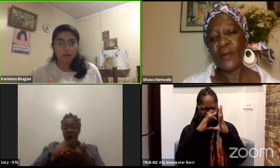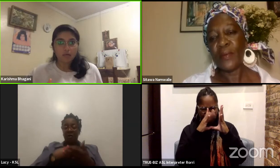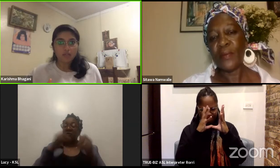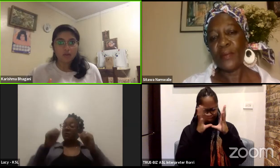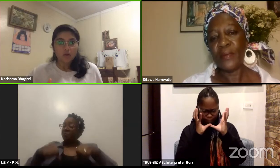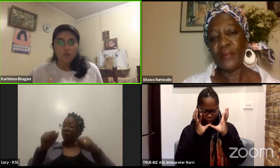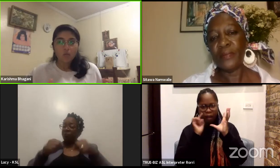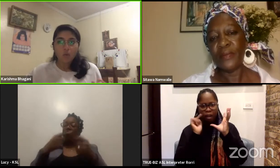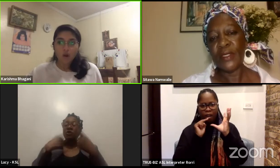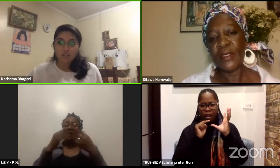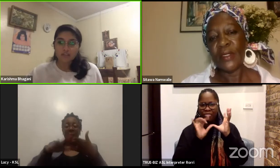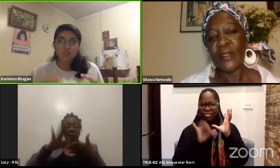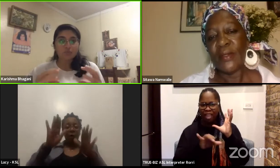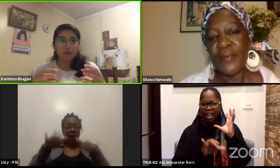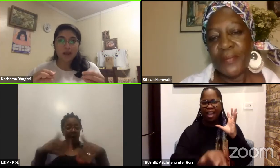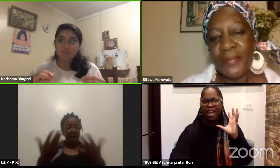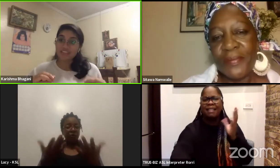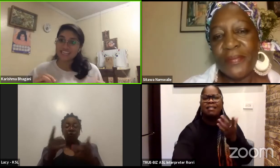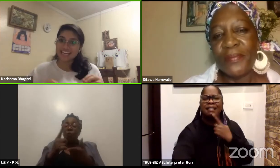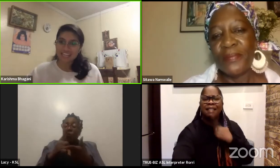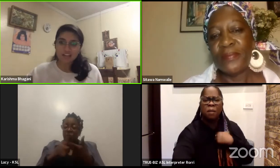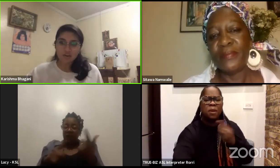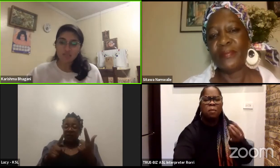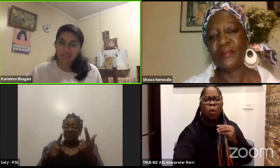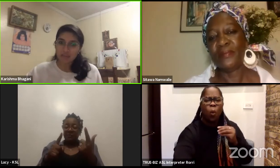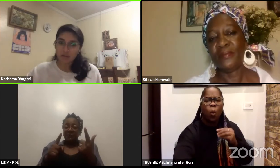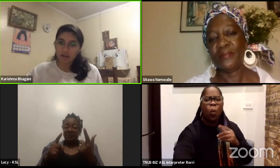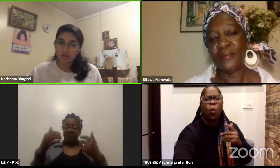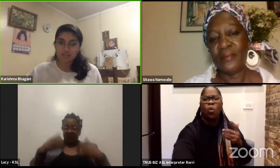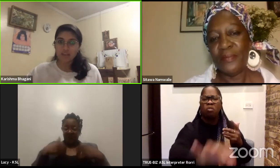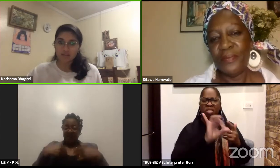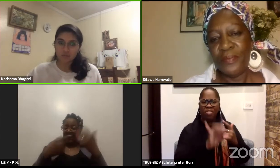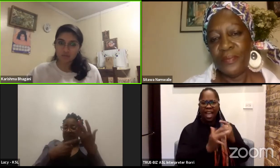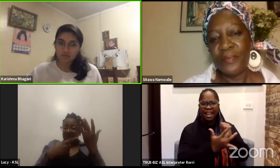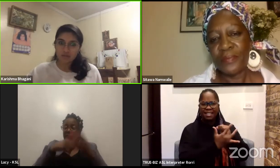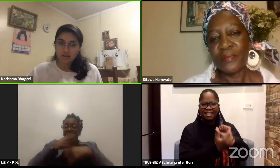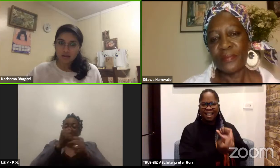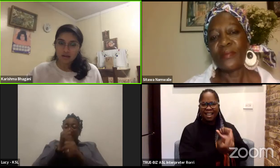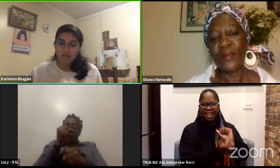about what the stripping down of the technique of making work looks like for you?